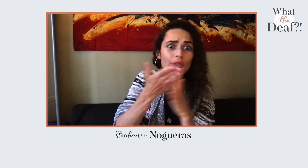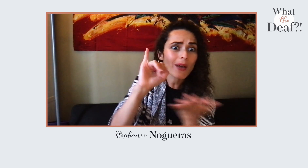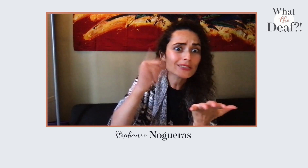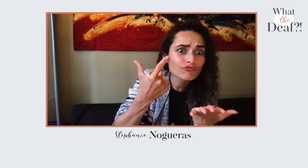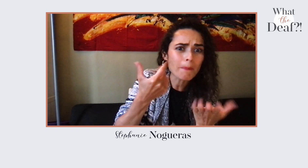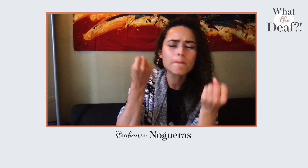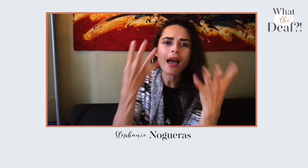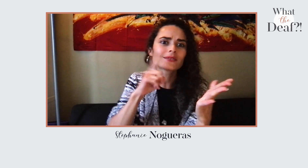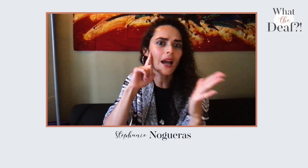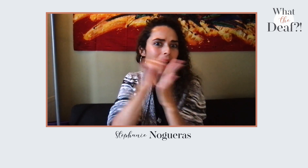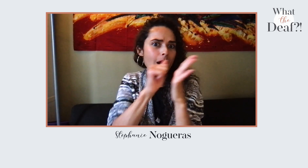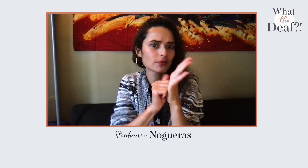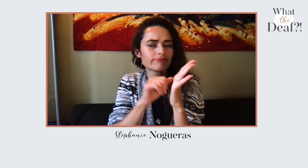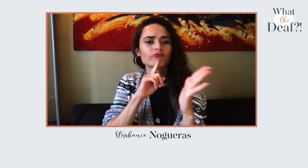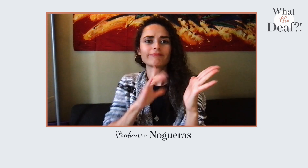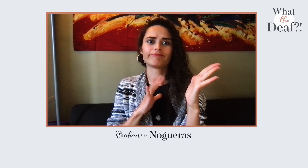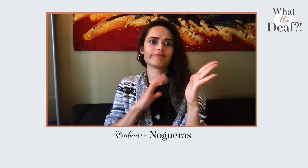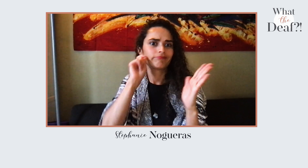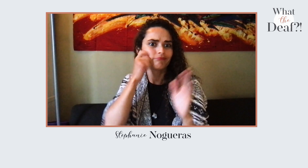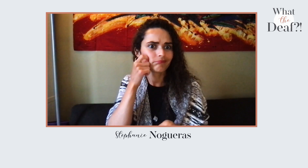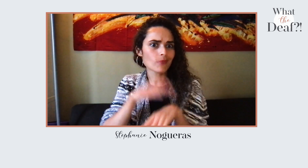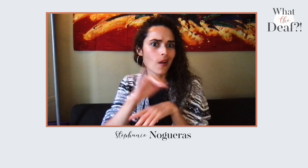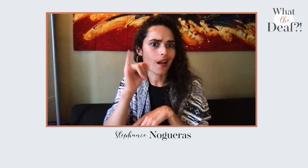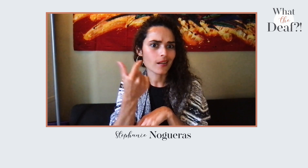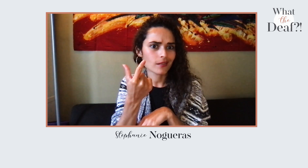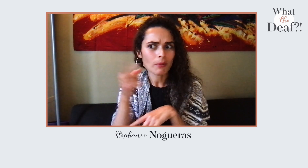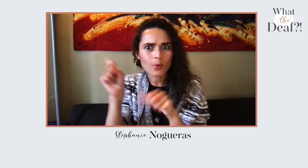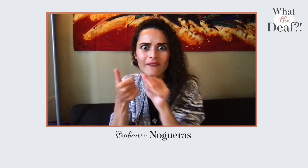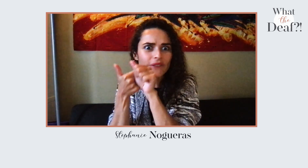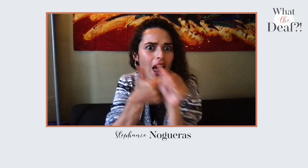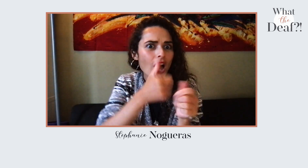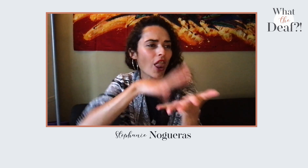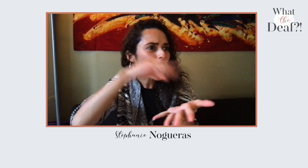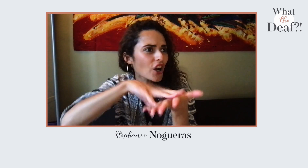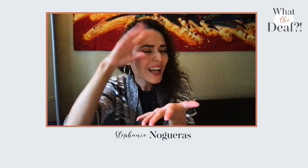You can contact me on Instagram and follow my account. There's a lot of different accounts that you can follow